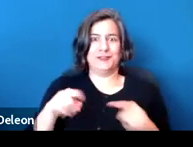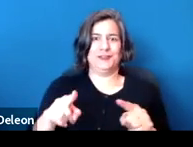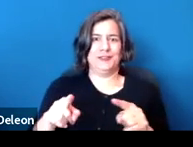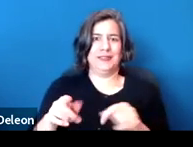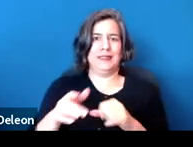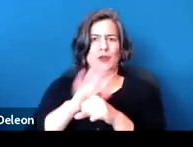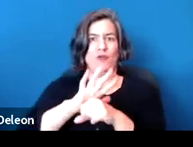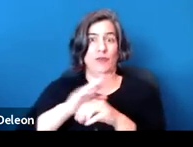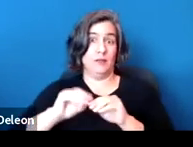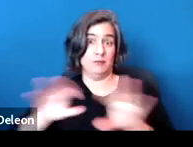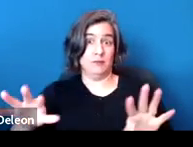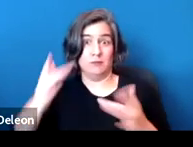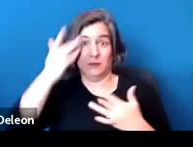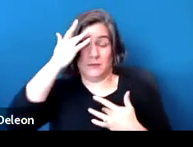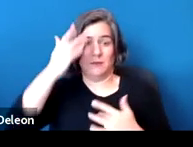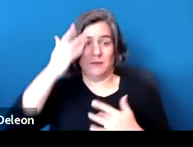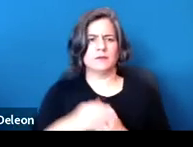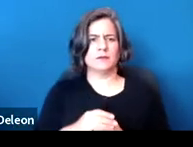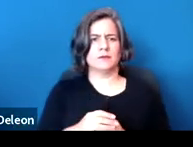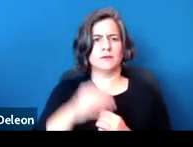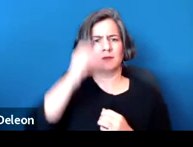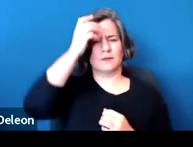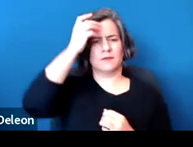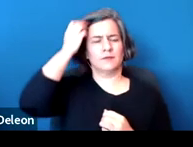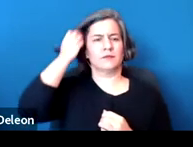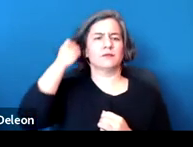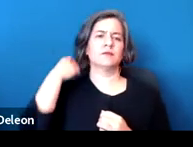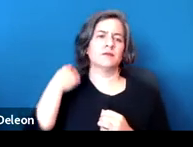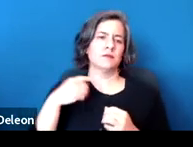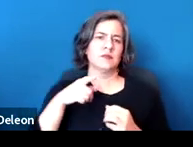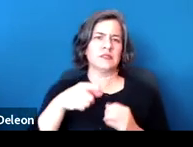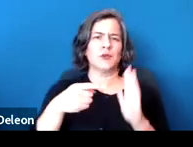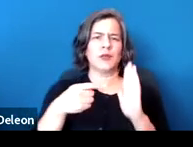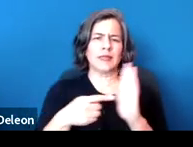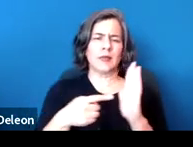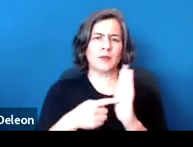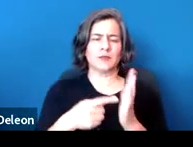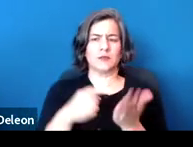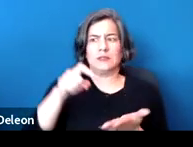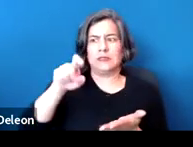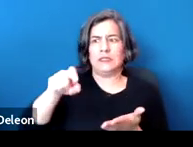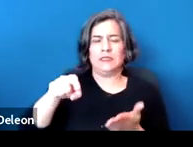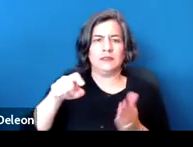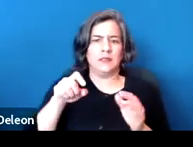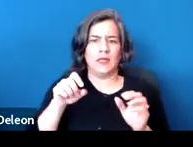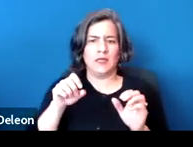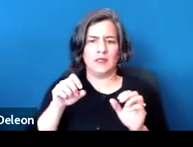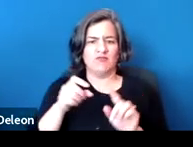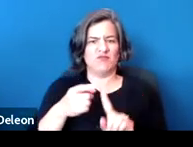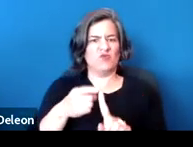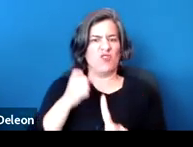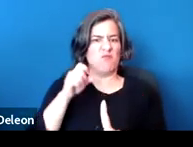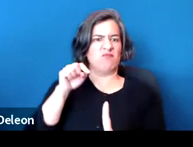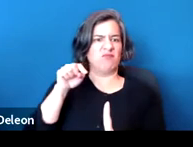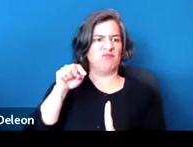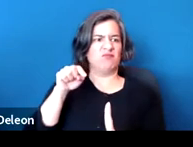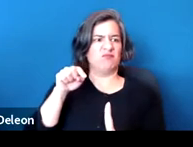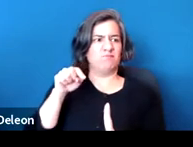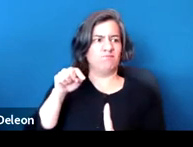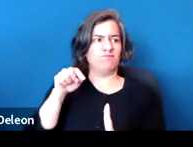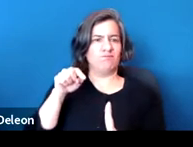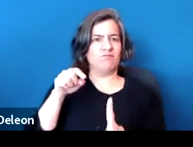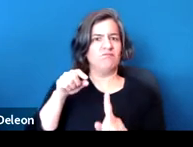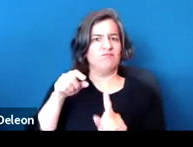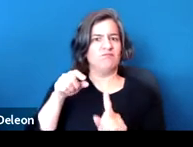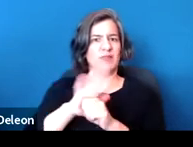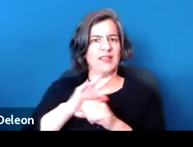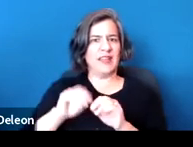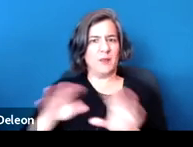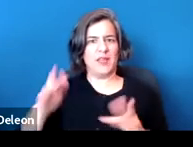These really are illustrations of needs that come from the pandemic and also the intersection